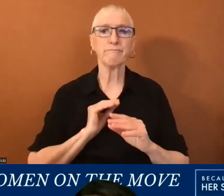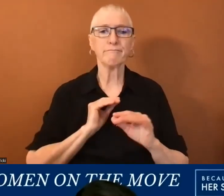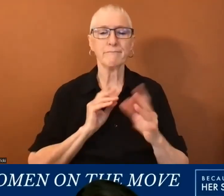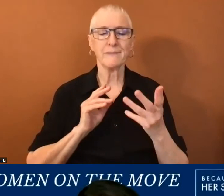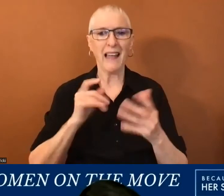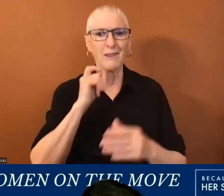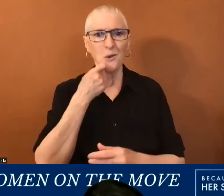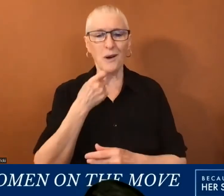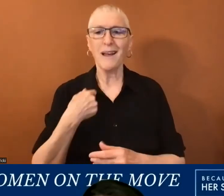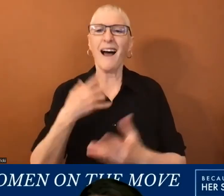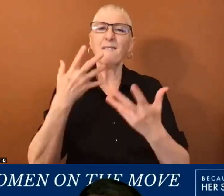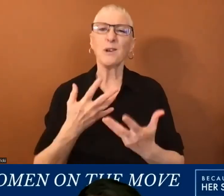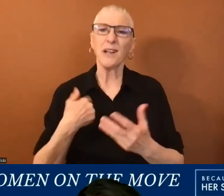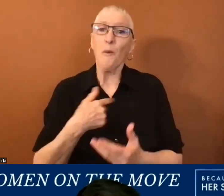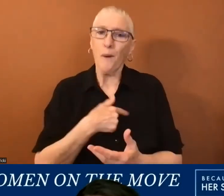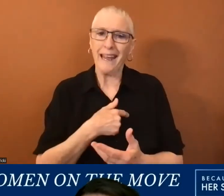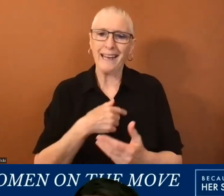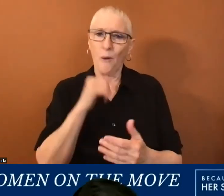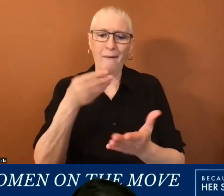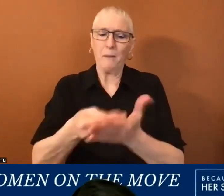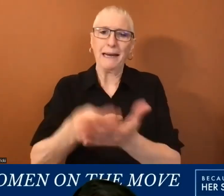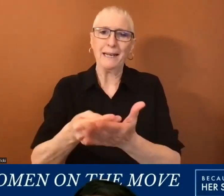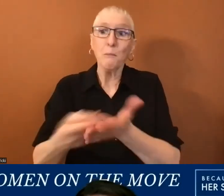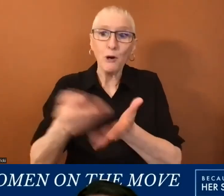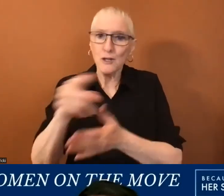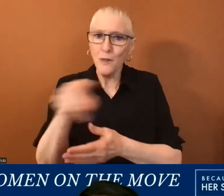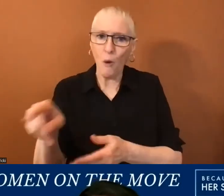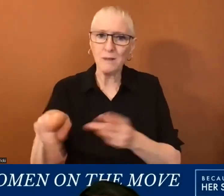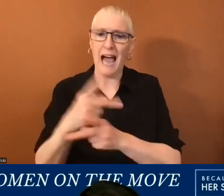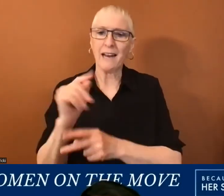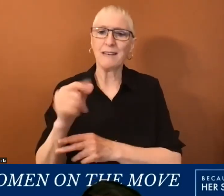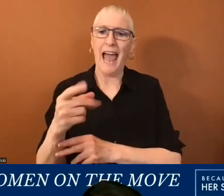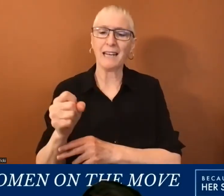We unfortunately have not had the funds to purchase such a tag but there definitely are different